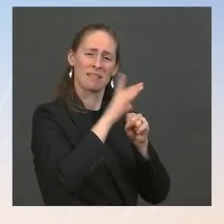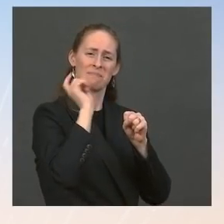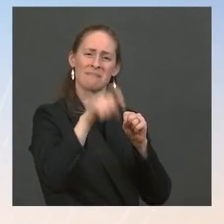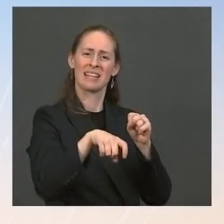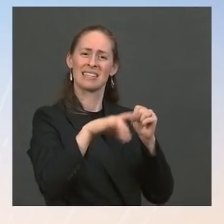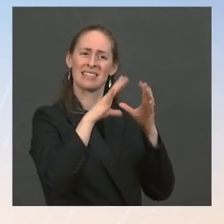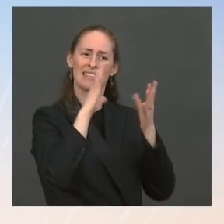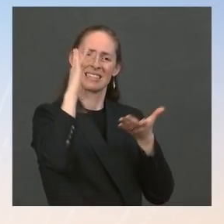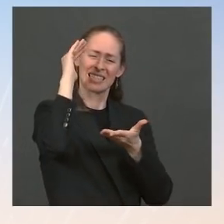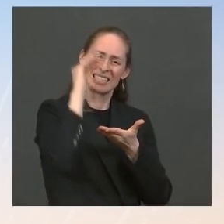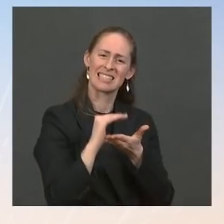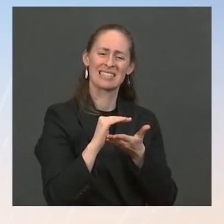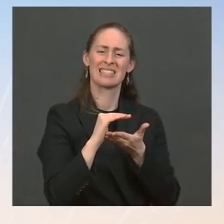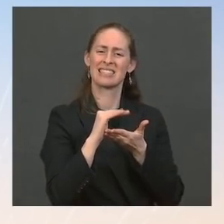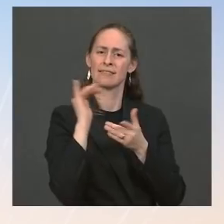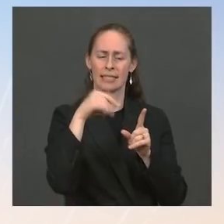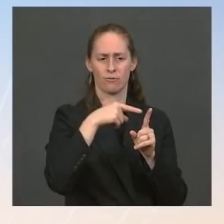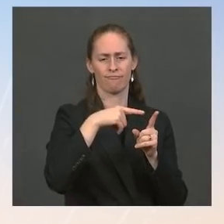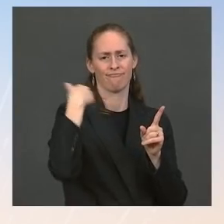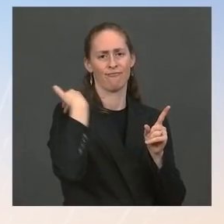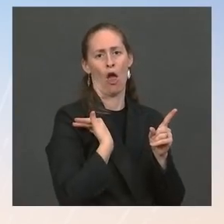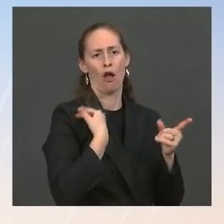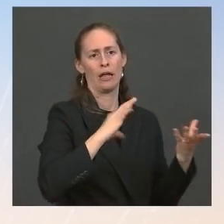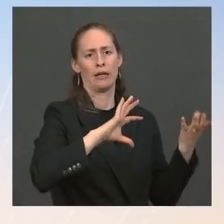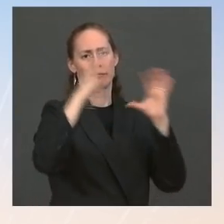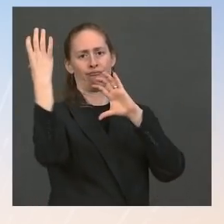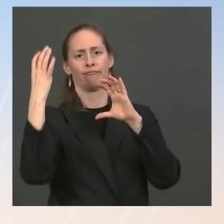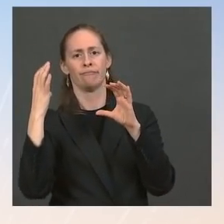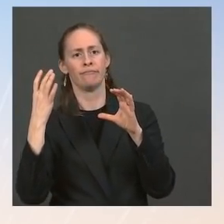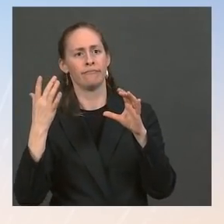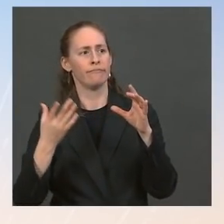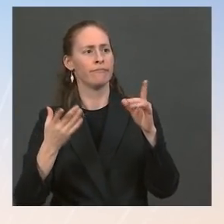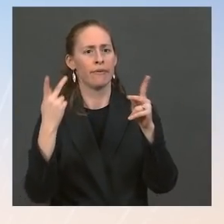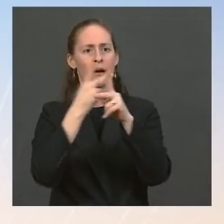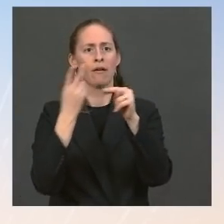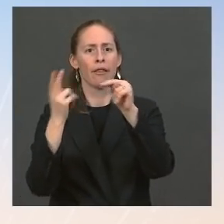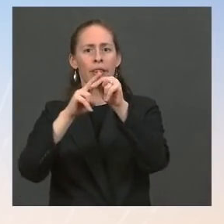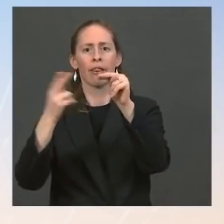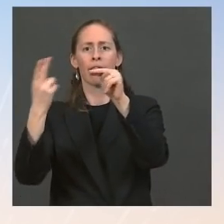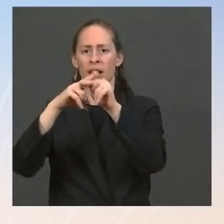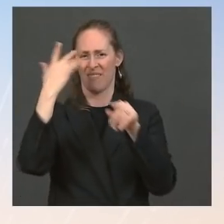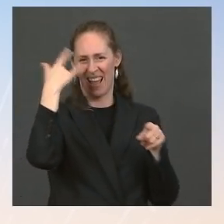and the price increases we're seeing for a range of reasons. That is the best step that he can take,